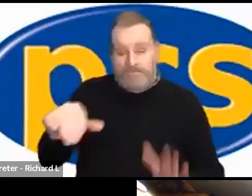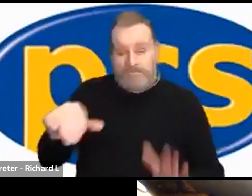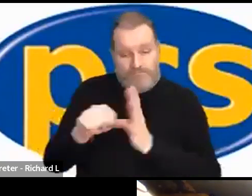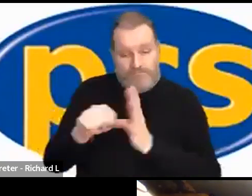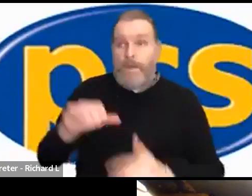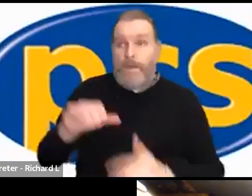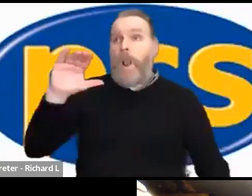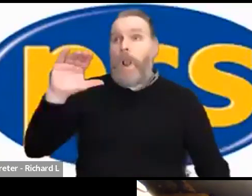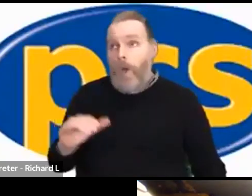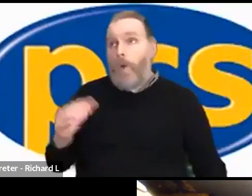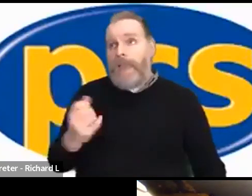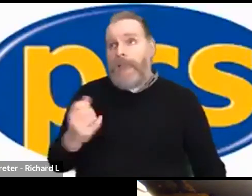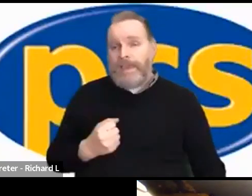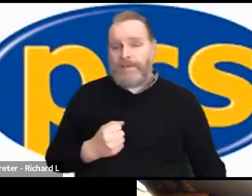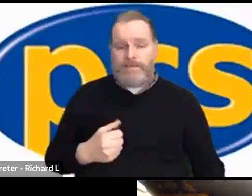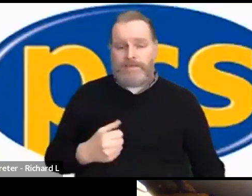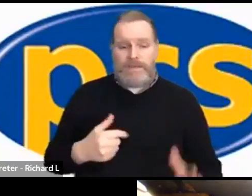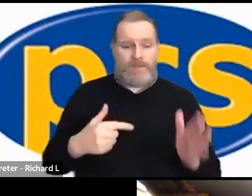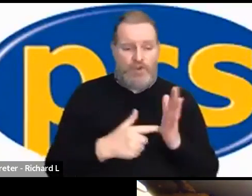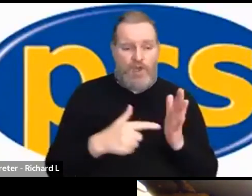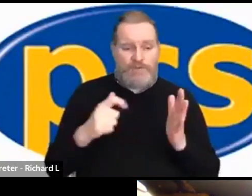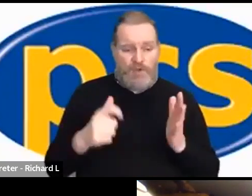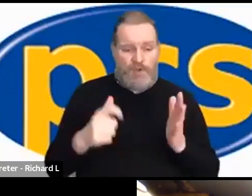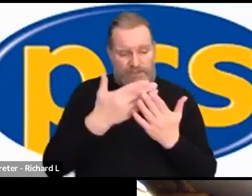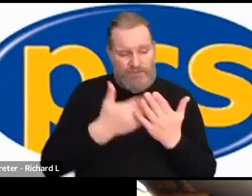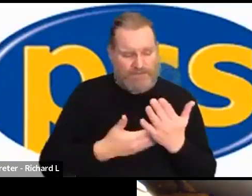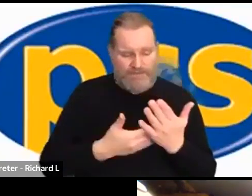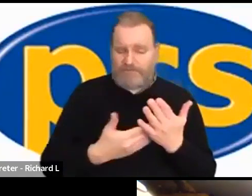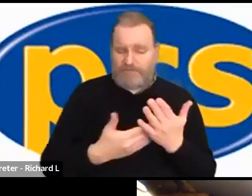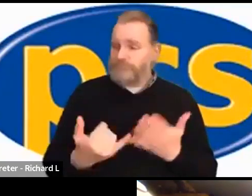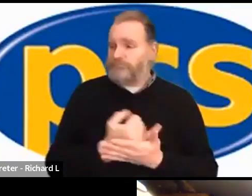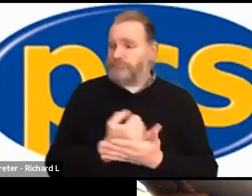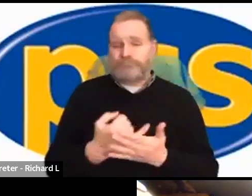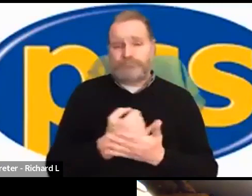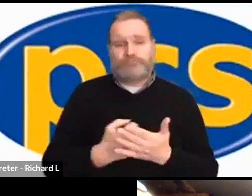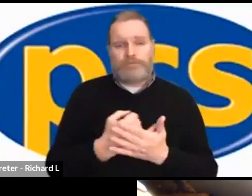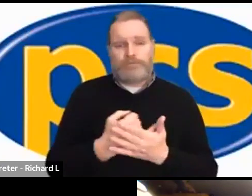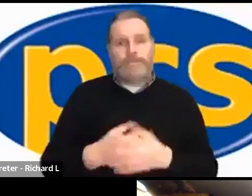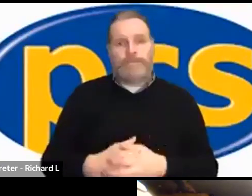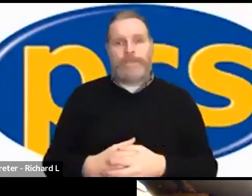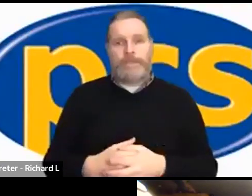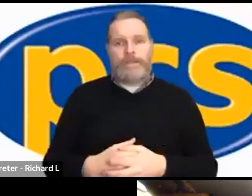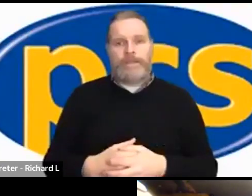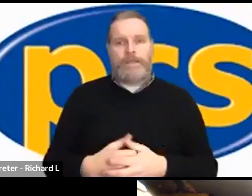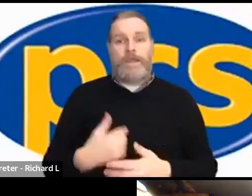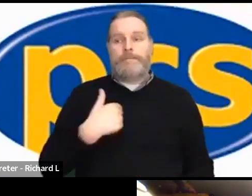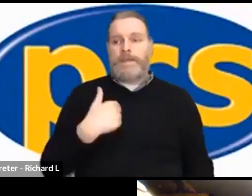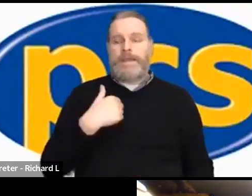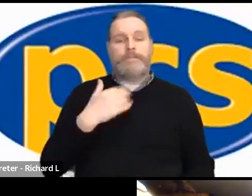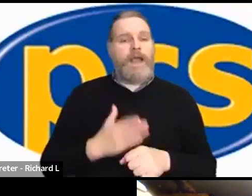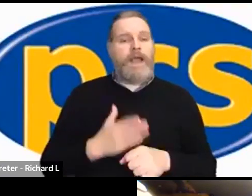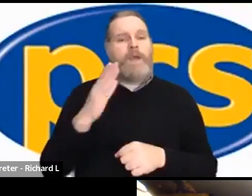to be reinforced about low pay and terrible conditions But I just But I just wanna give you an example. One of the picket lines